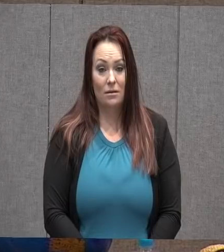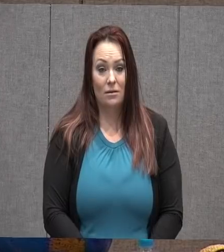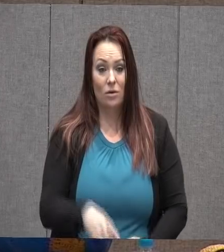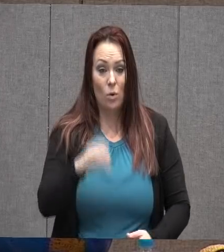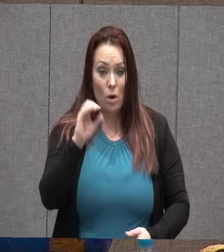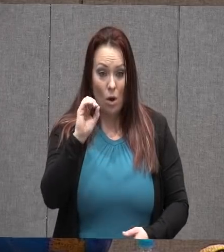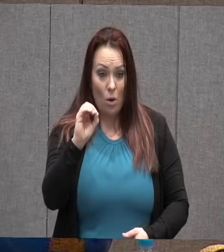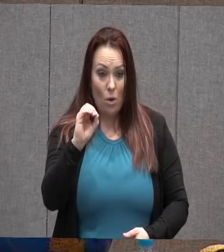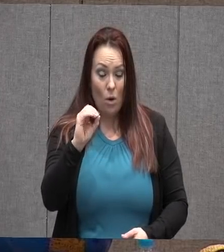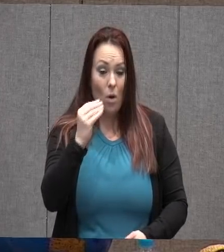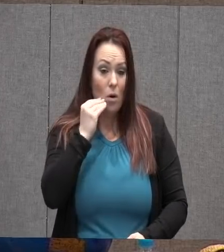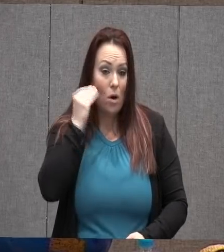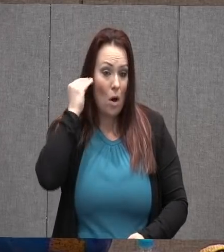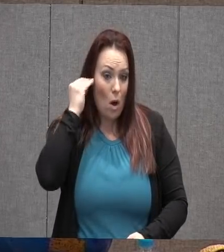O home o.